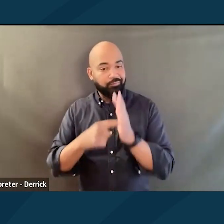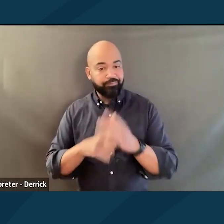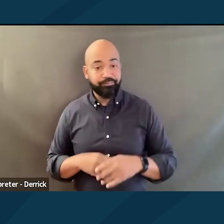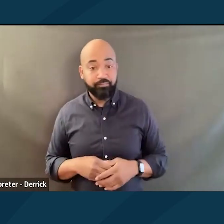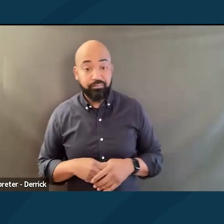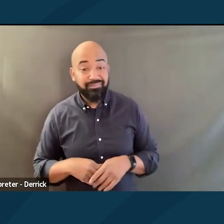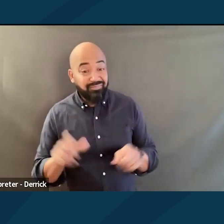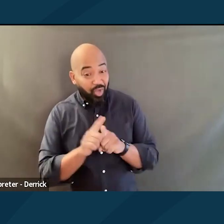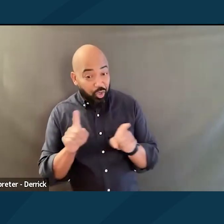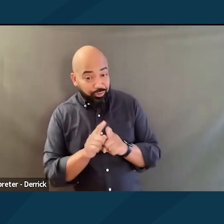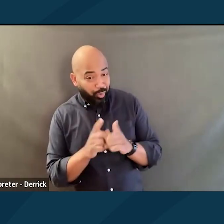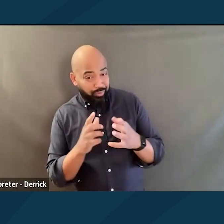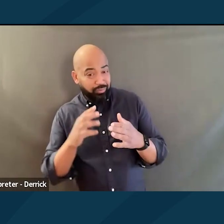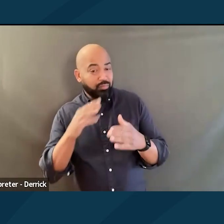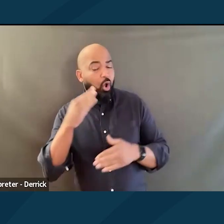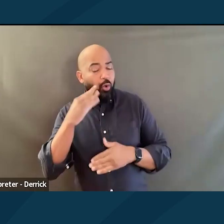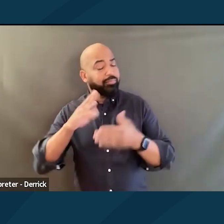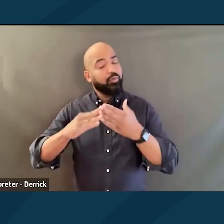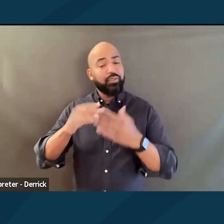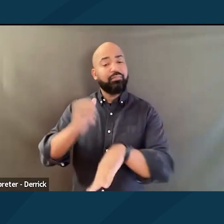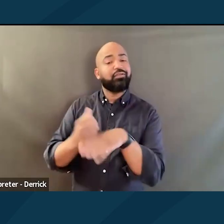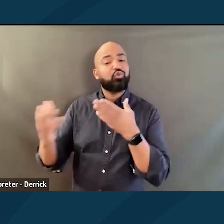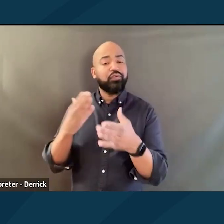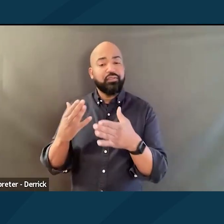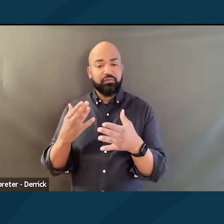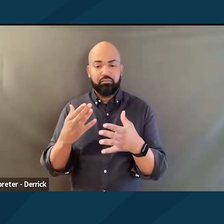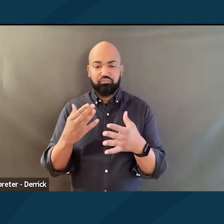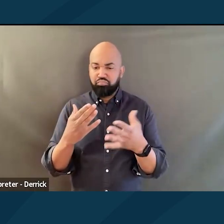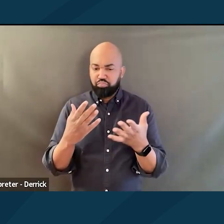effective than care in institutional settings. And while we have referenced